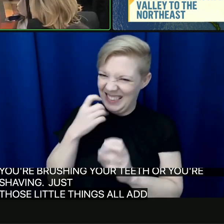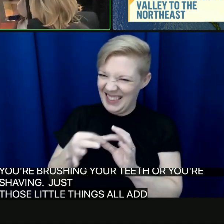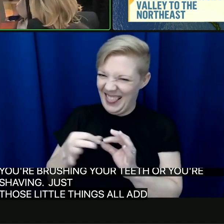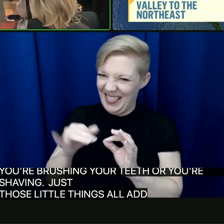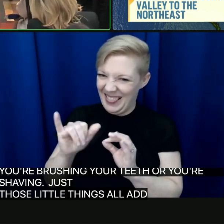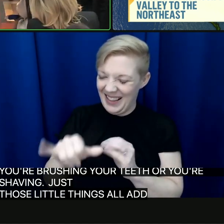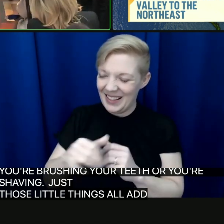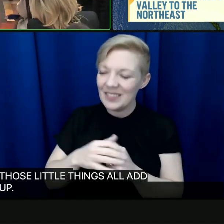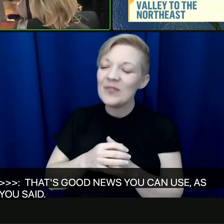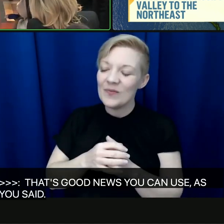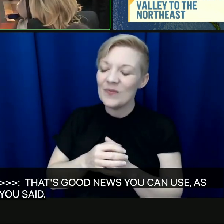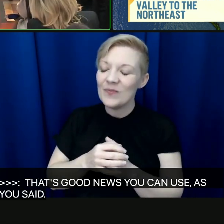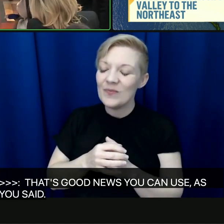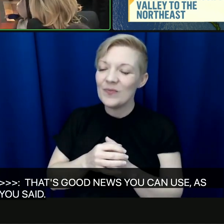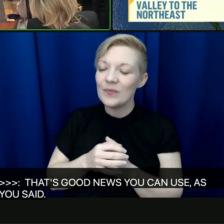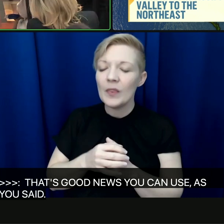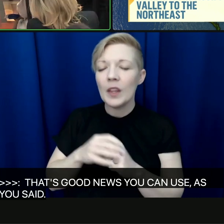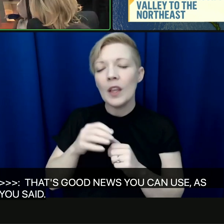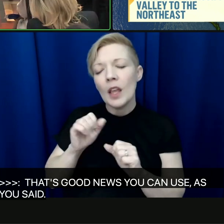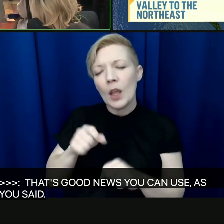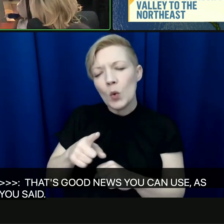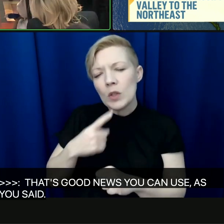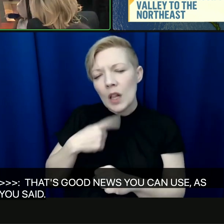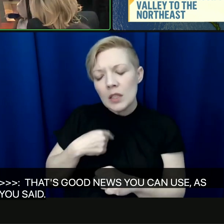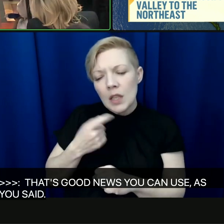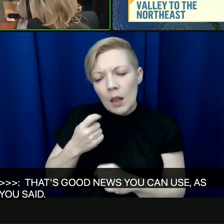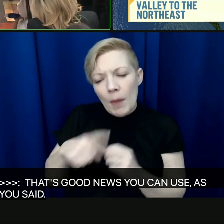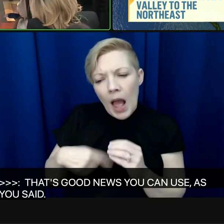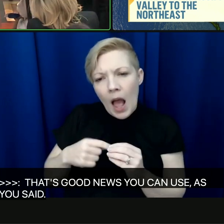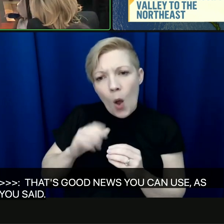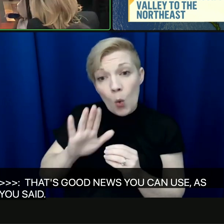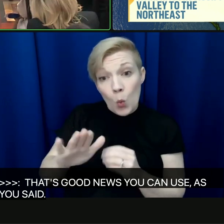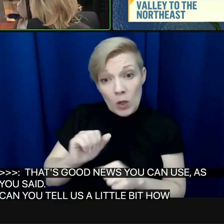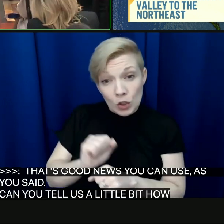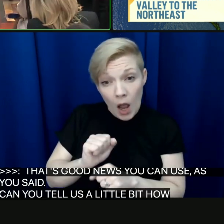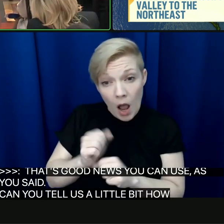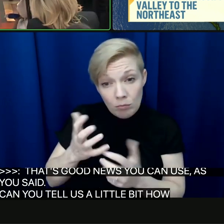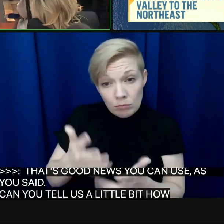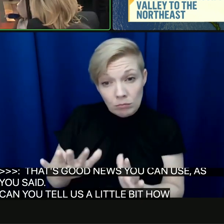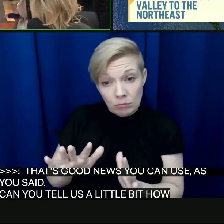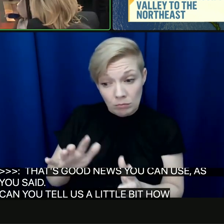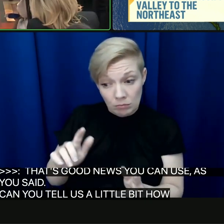how your job has changed when you started?